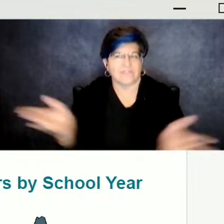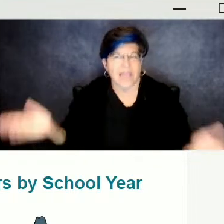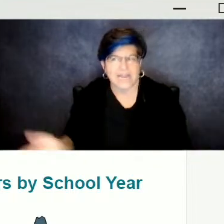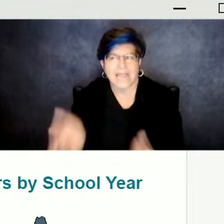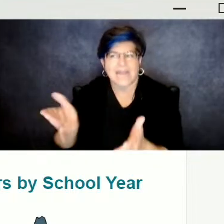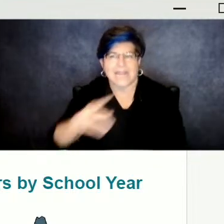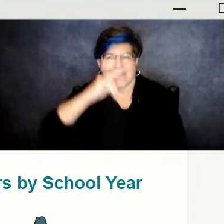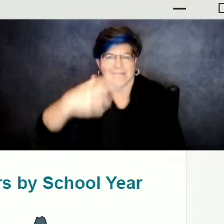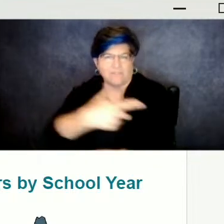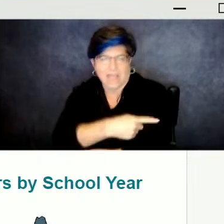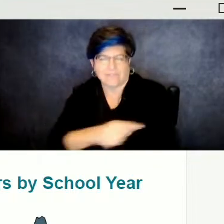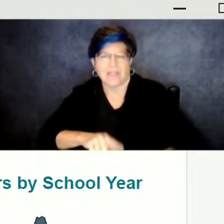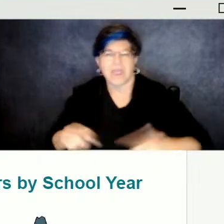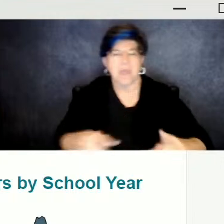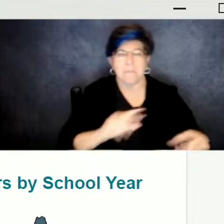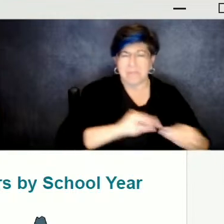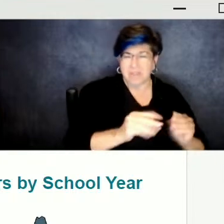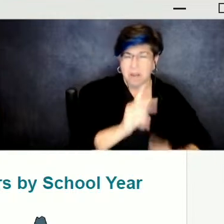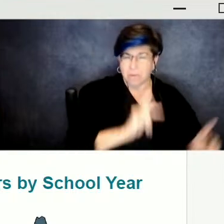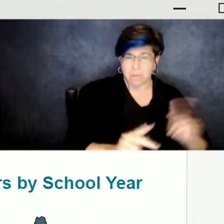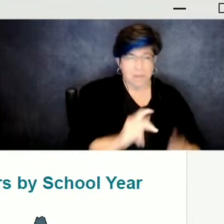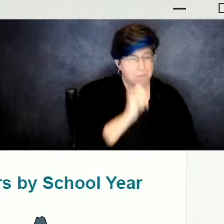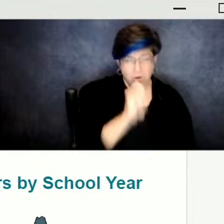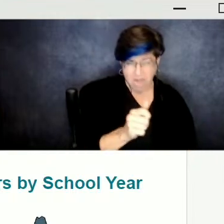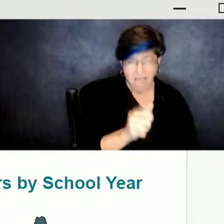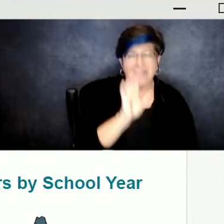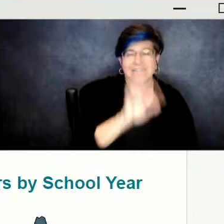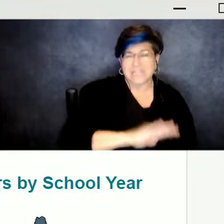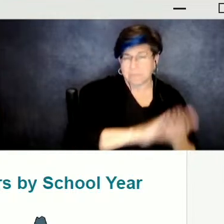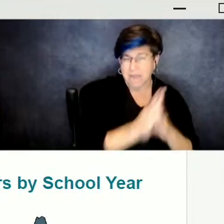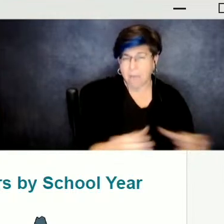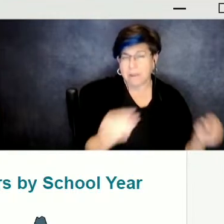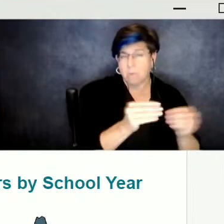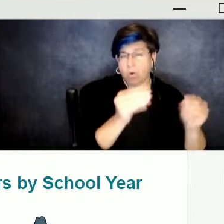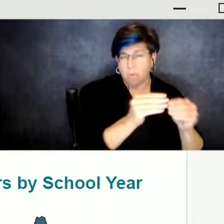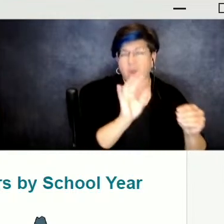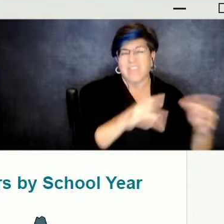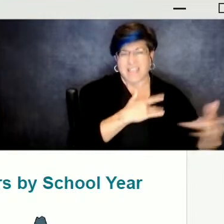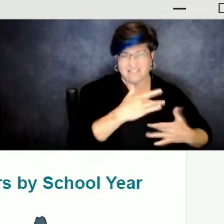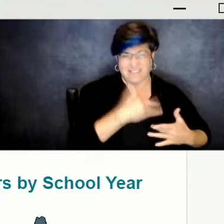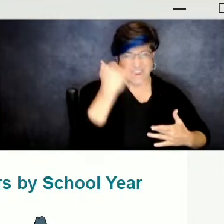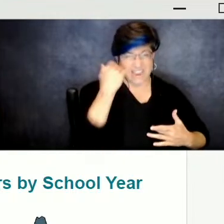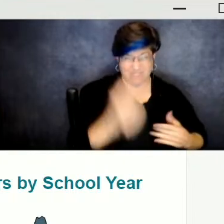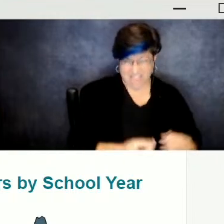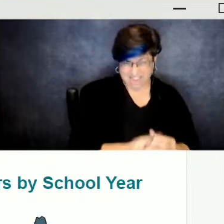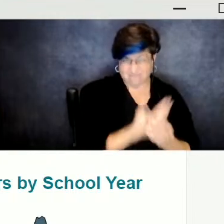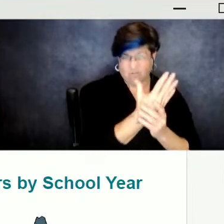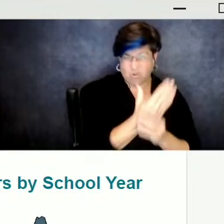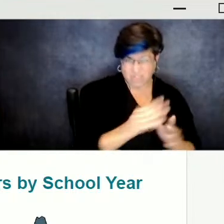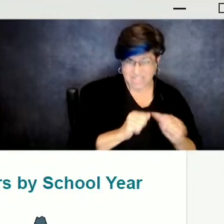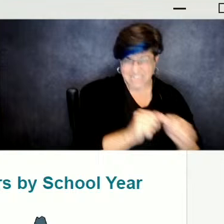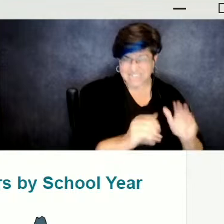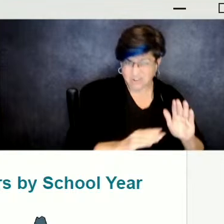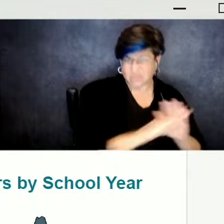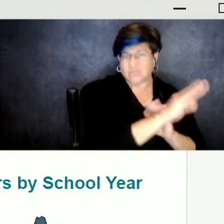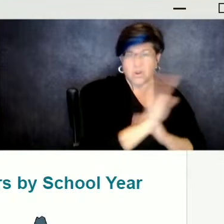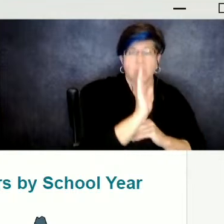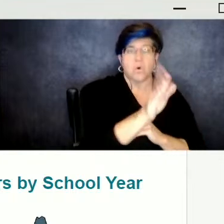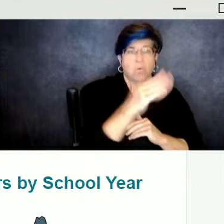OUR FAMILIES ARE DOING THE RIGHT THING IN GETTING THEIR KIDS VACCINATED. BUT THE FACT THAT THE NUMBER OF FOLKS WHO ARE NOT IS GROWING IS